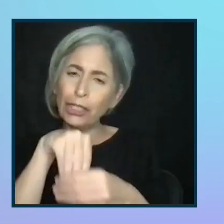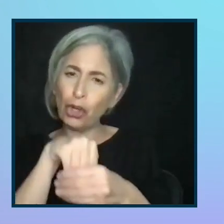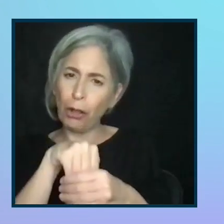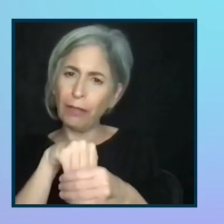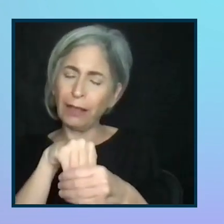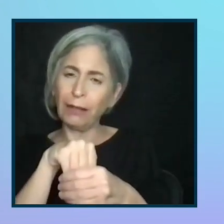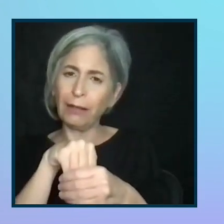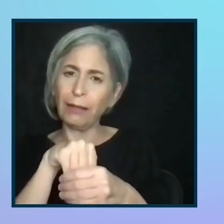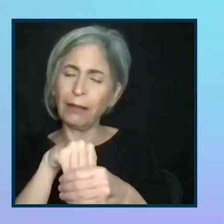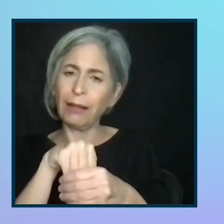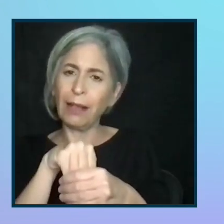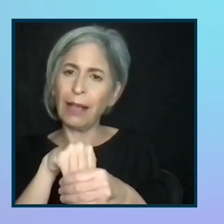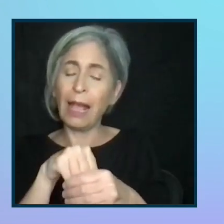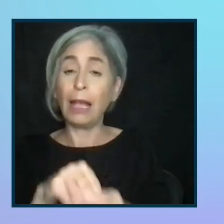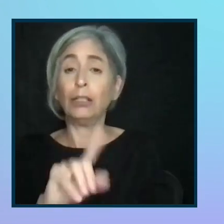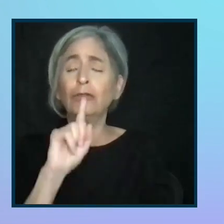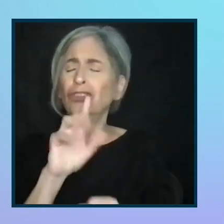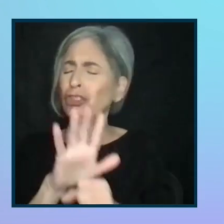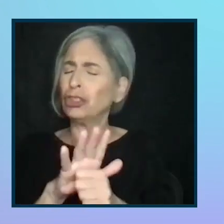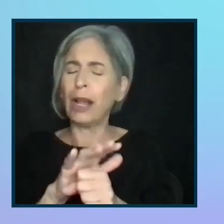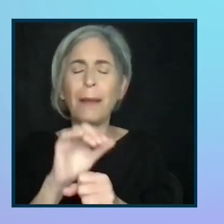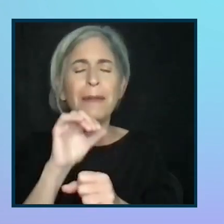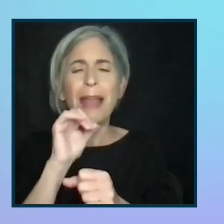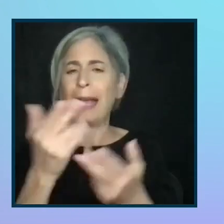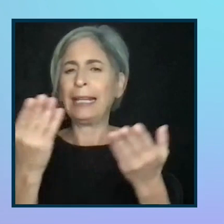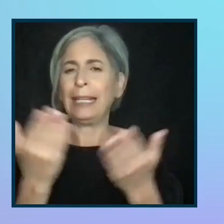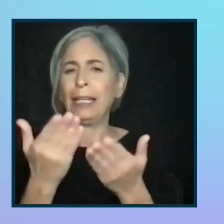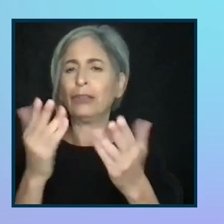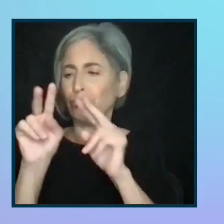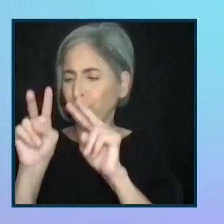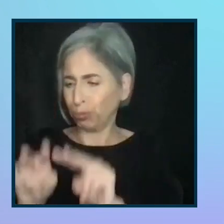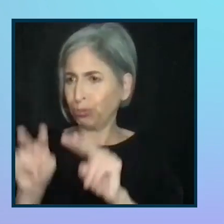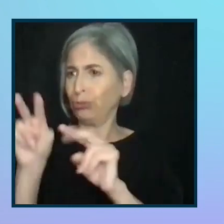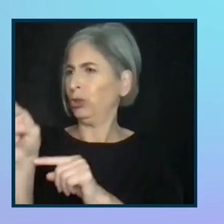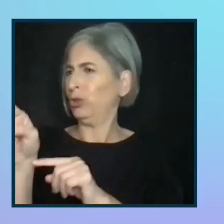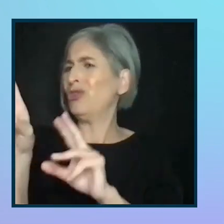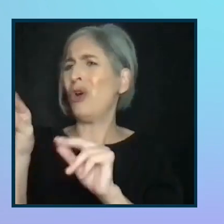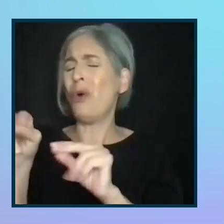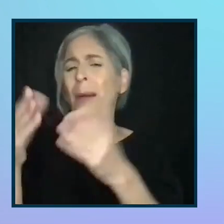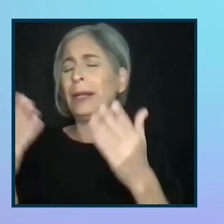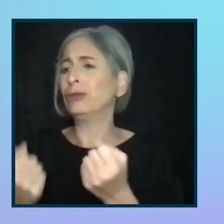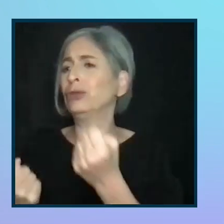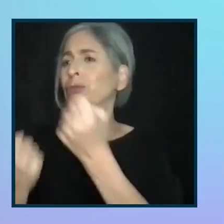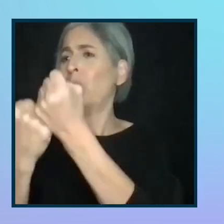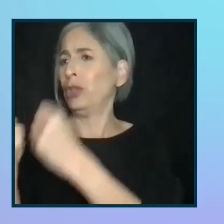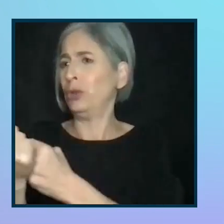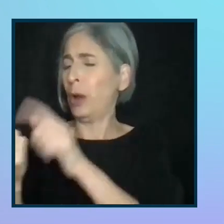And what I want to assure you is, I'm not here to undermine you, I'm actually here to reach you and I want to meet you.